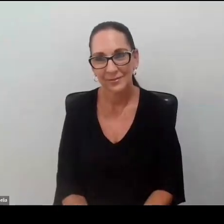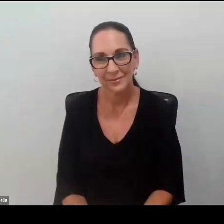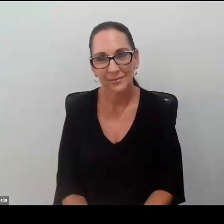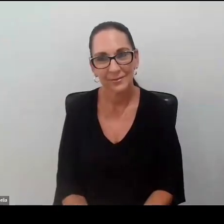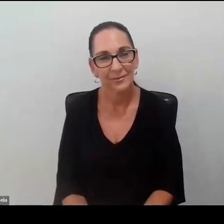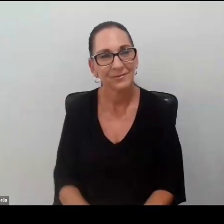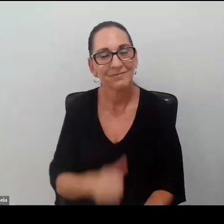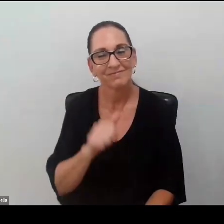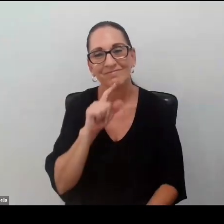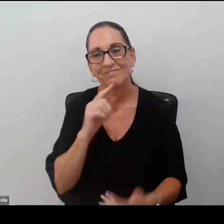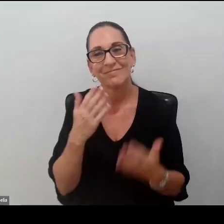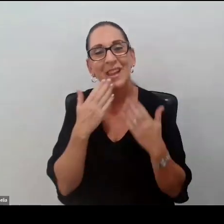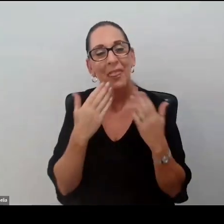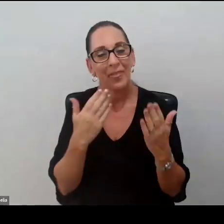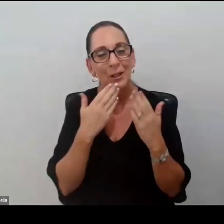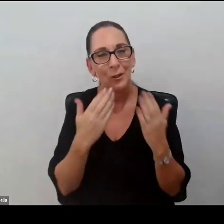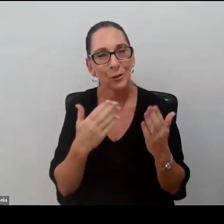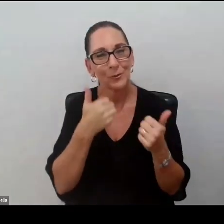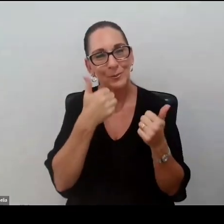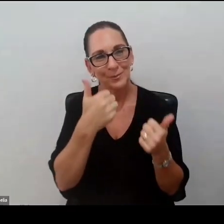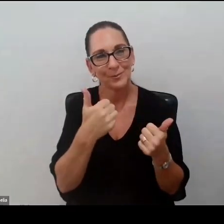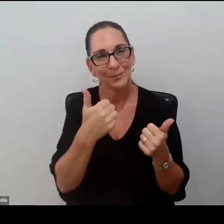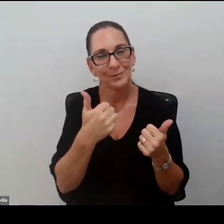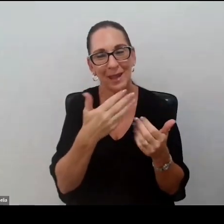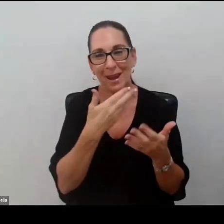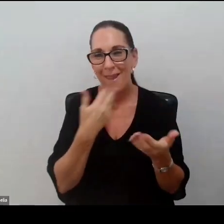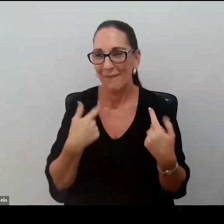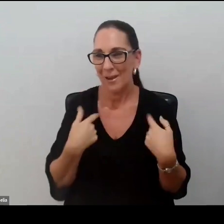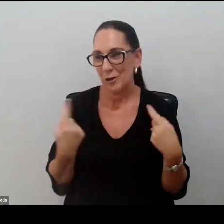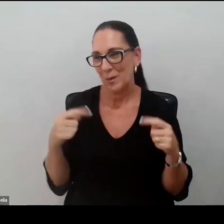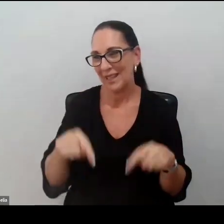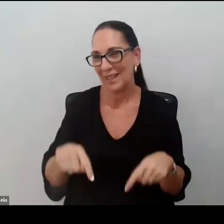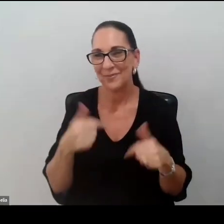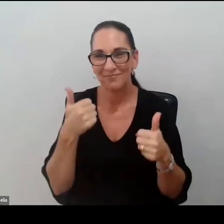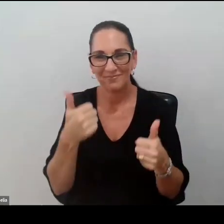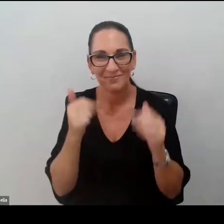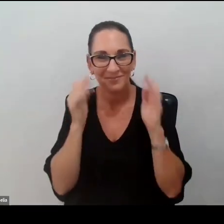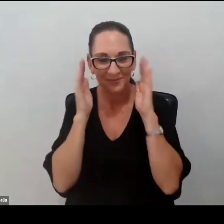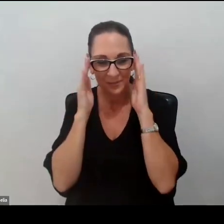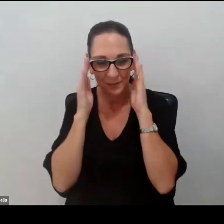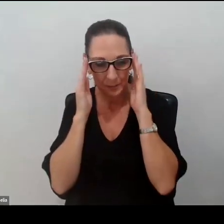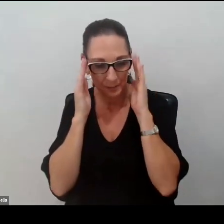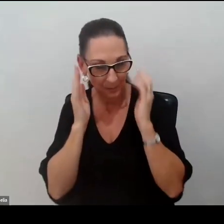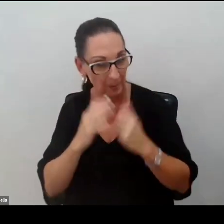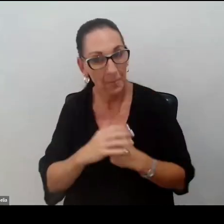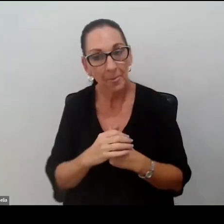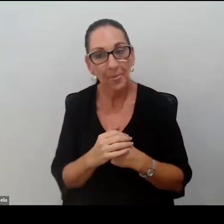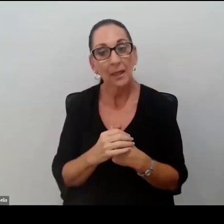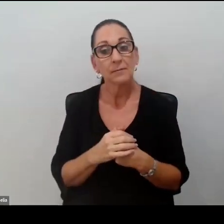Catherine McAlpine: Thanks very much, Jane. It's lovely to be here. I'd also like to